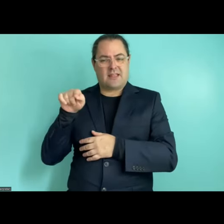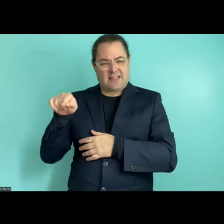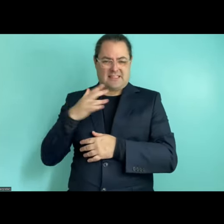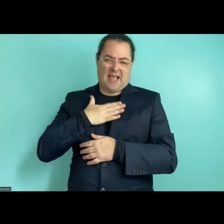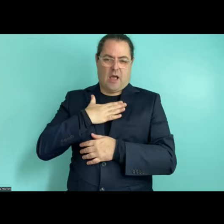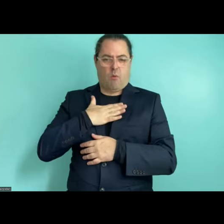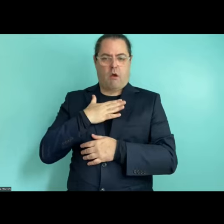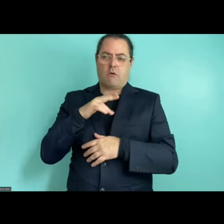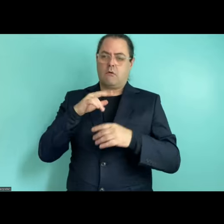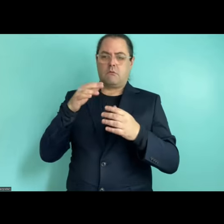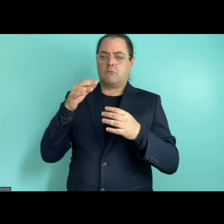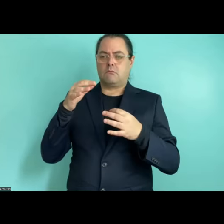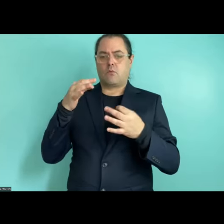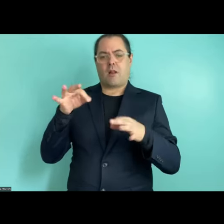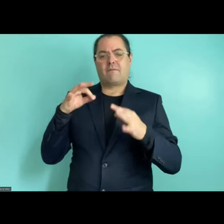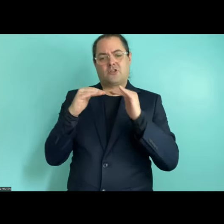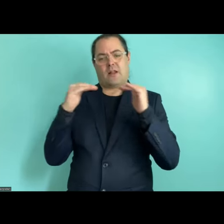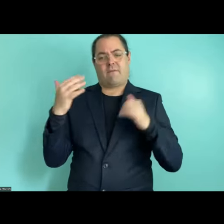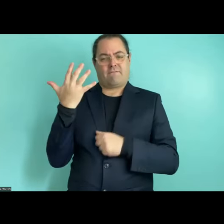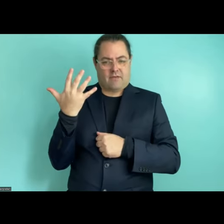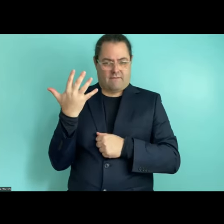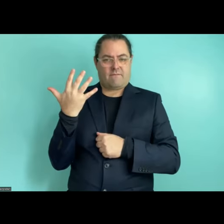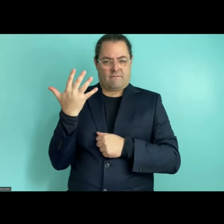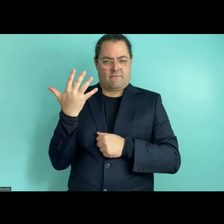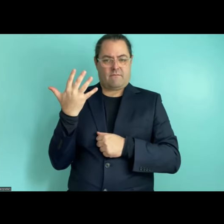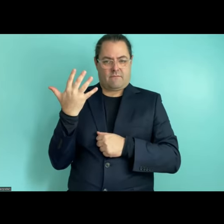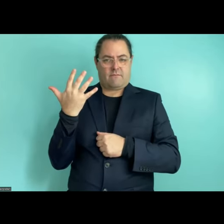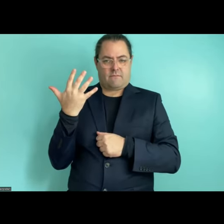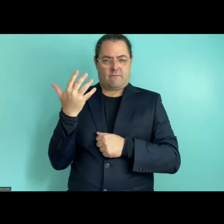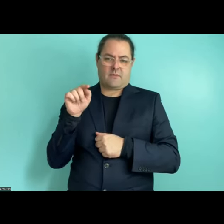they will have a national diplomatic qualification is equivalent to the needs that diploma.